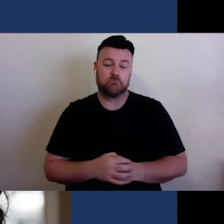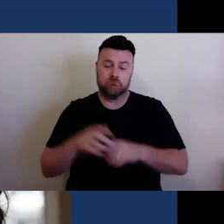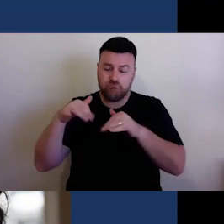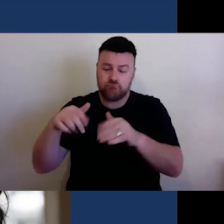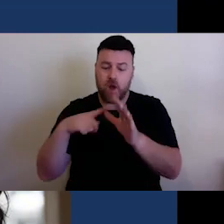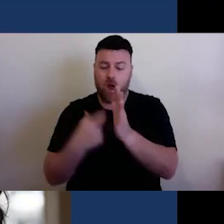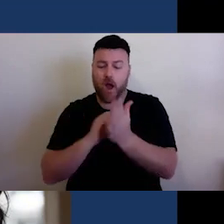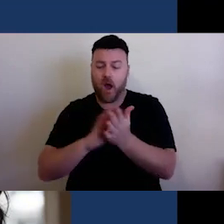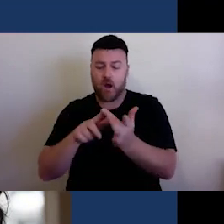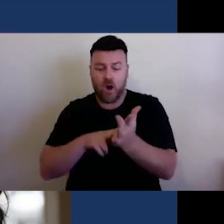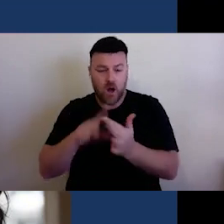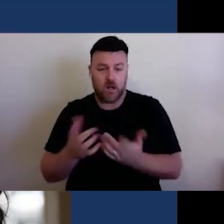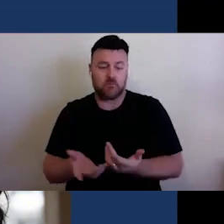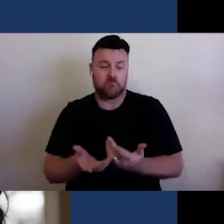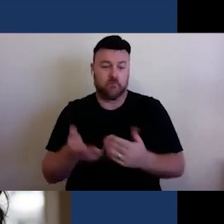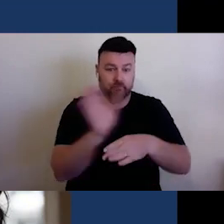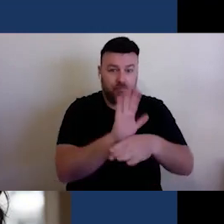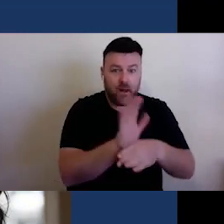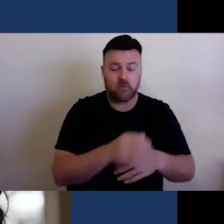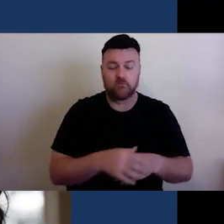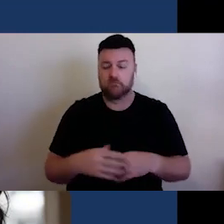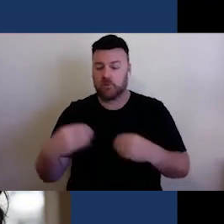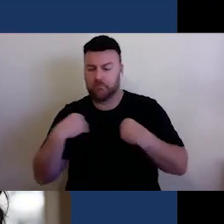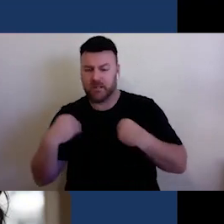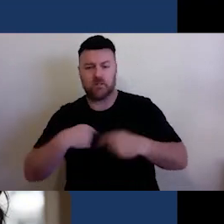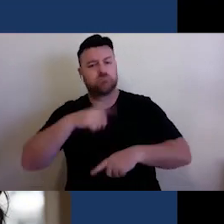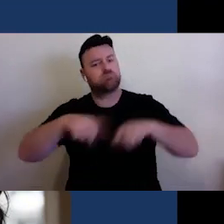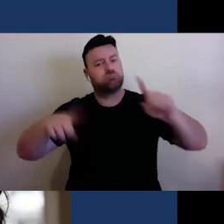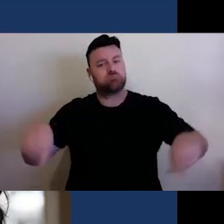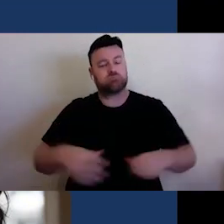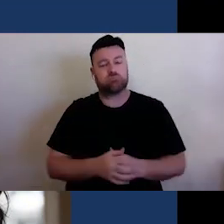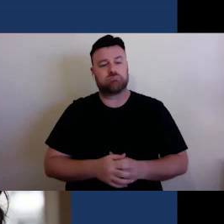businesses. Today's Creative Connections sets out to ask: How can